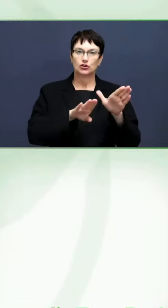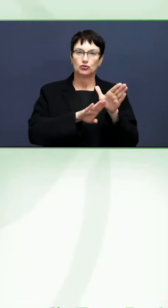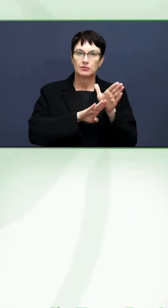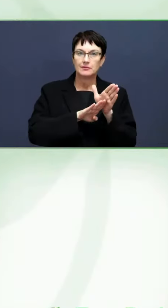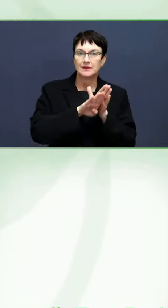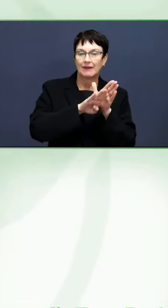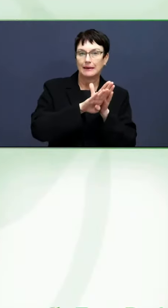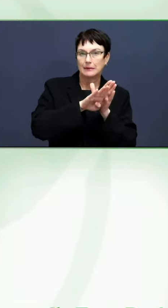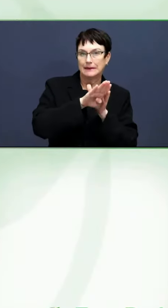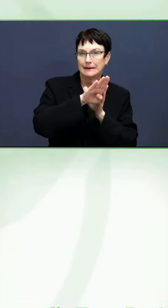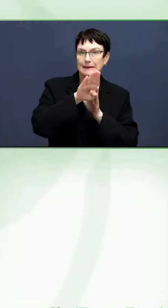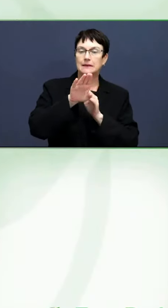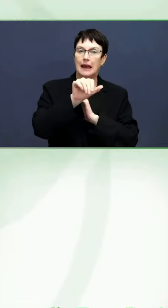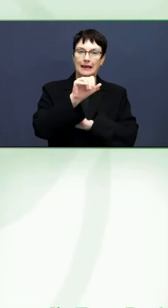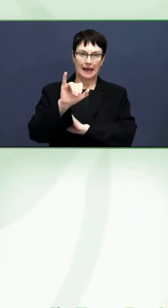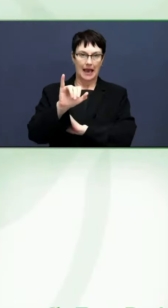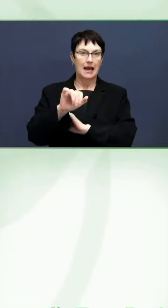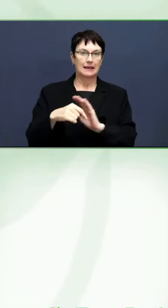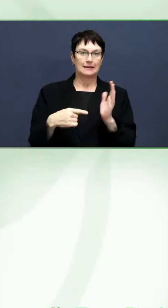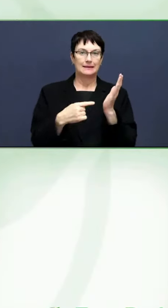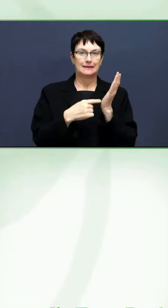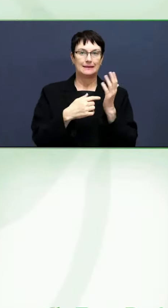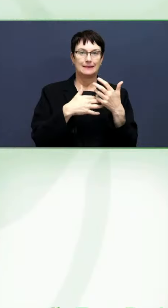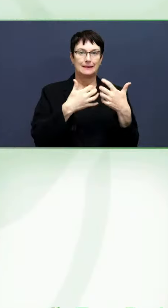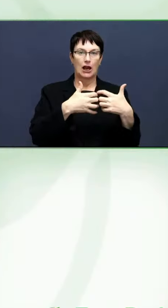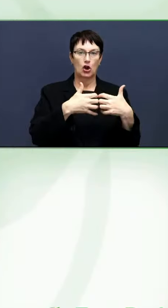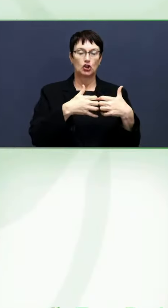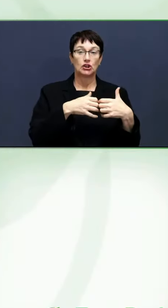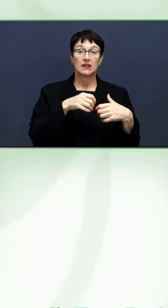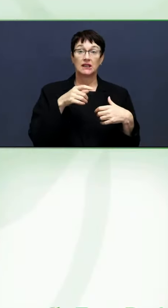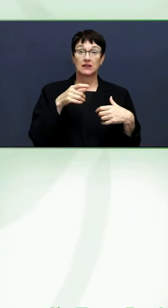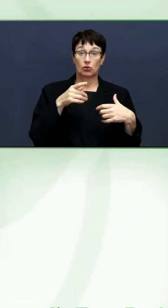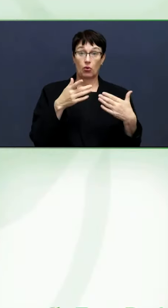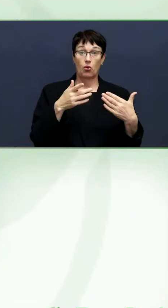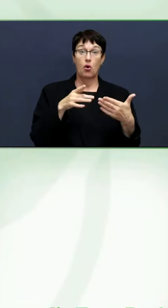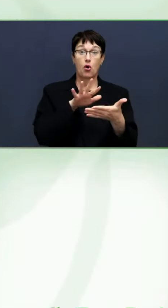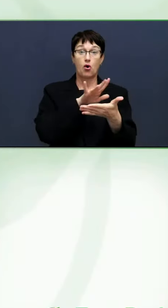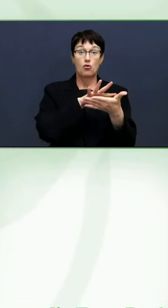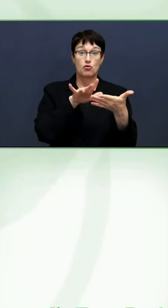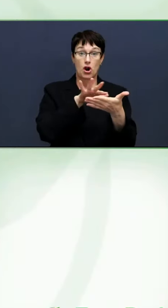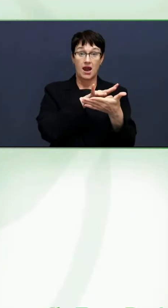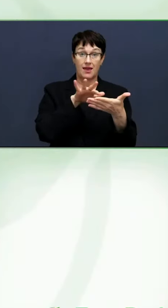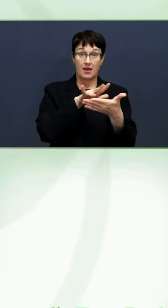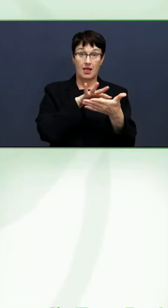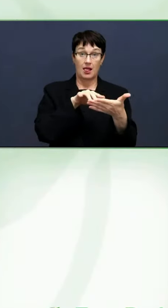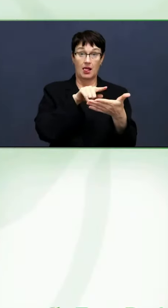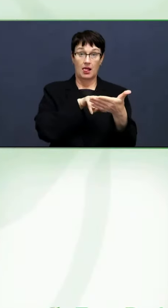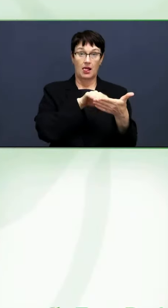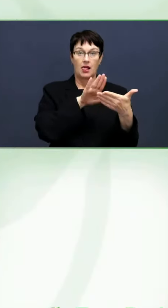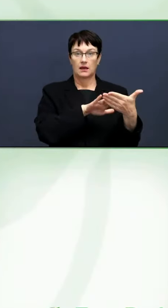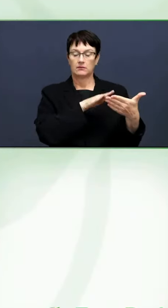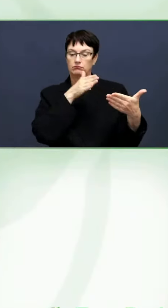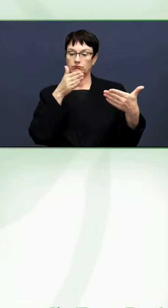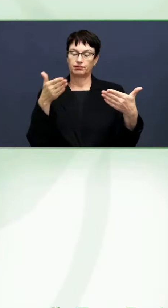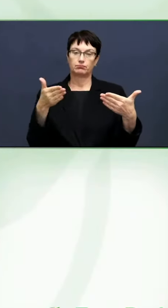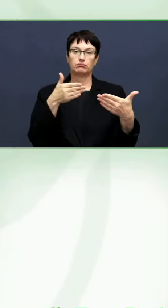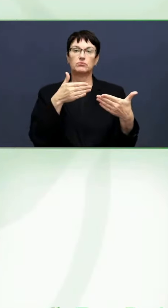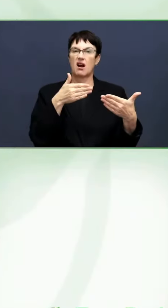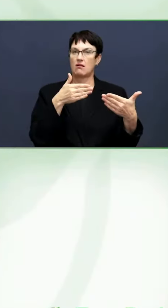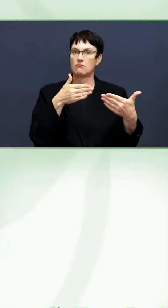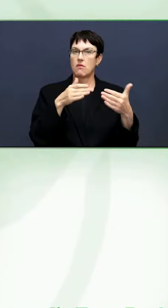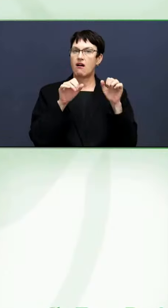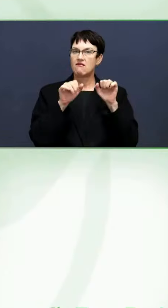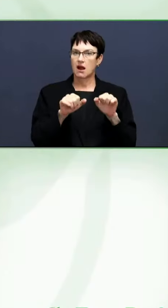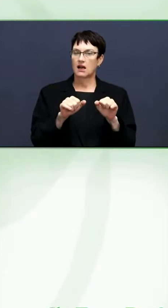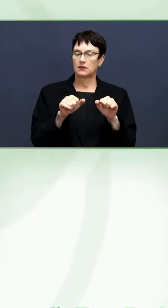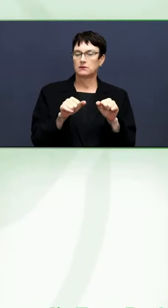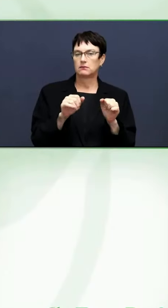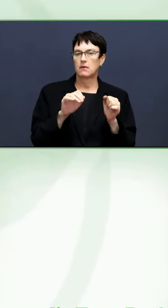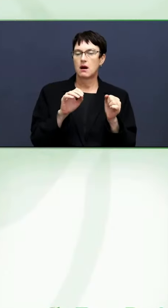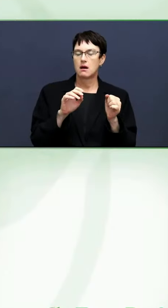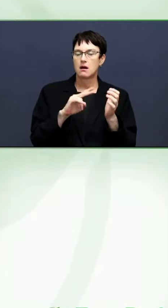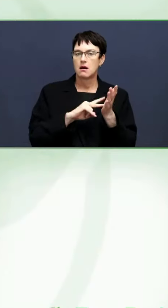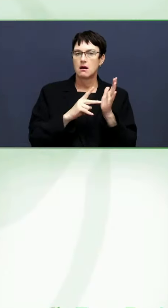ability for visually impaired in STEM education to 2023, they converted about 1.5 million